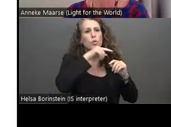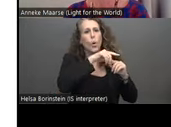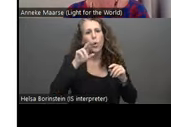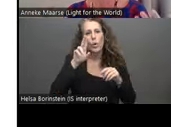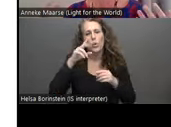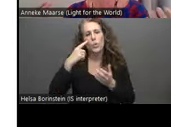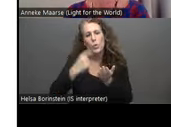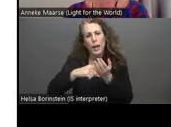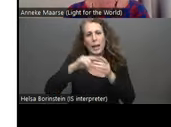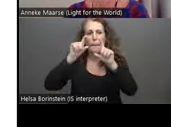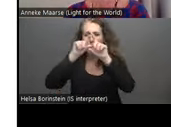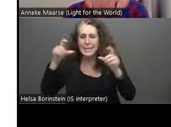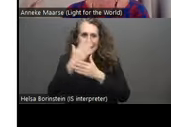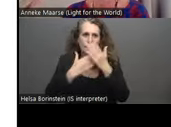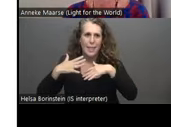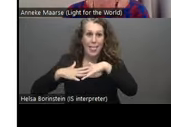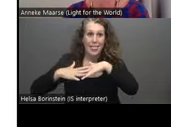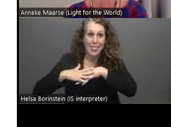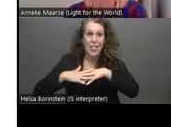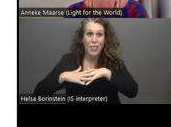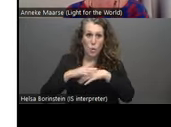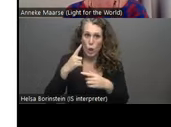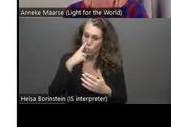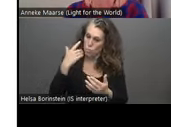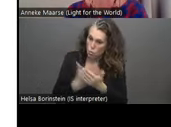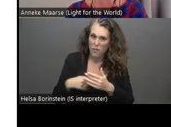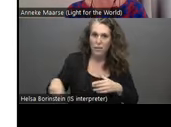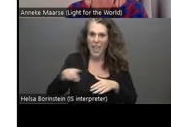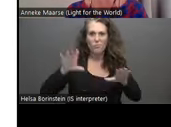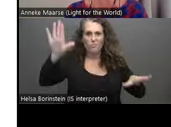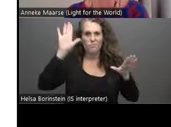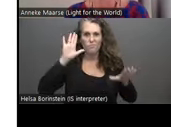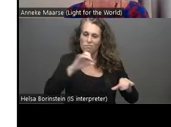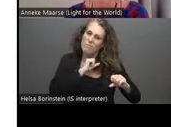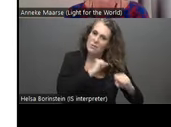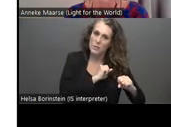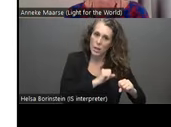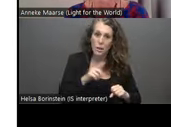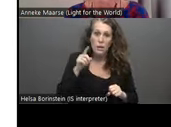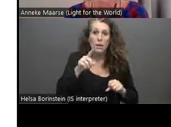commitment is actually signed by the manager of the company, or the organization.